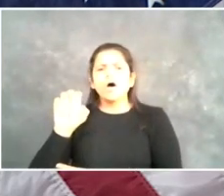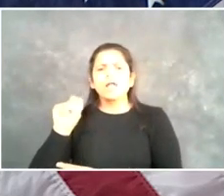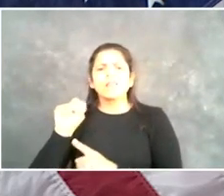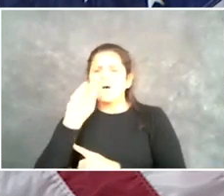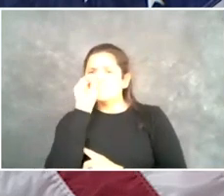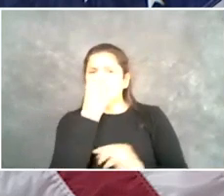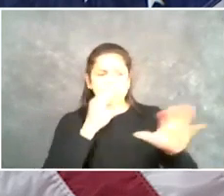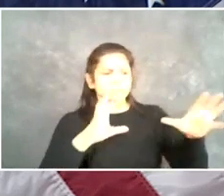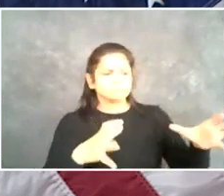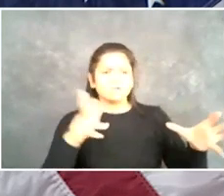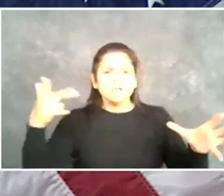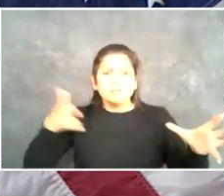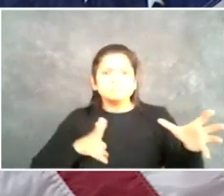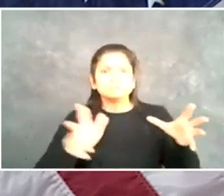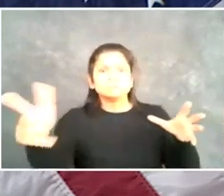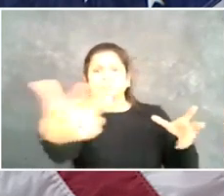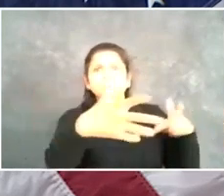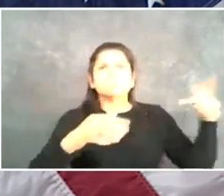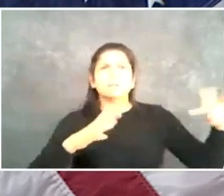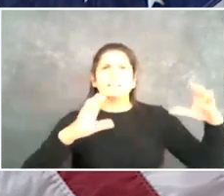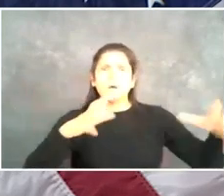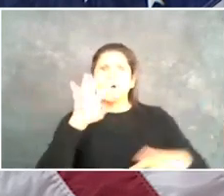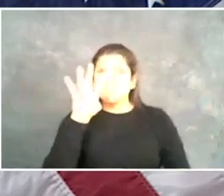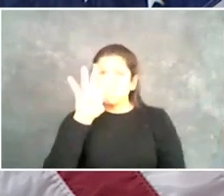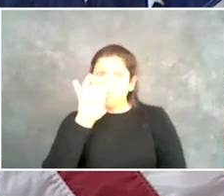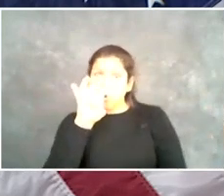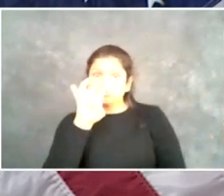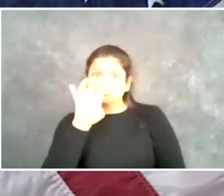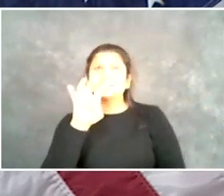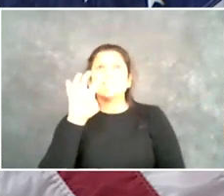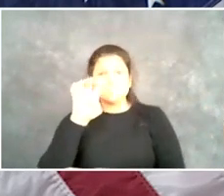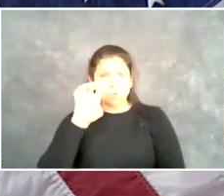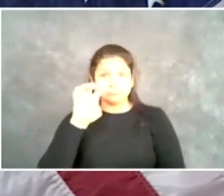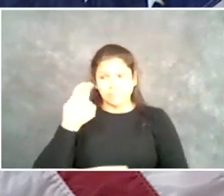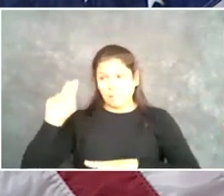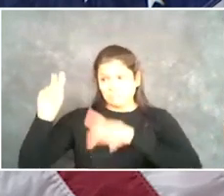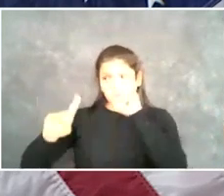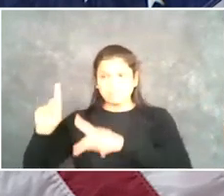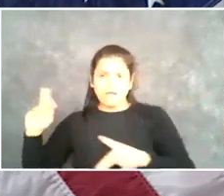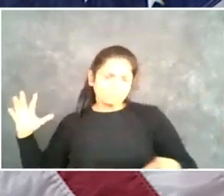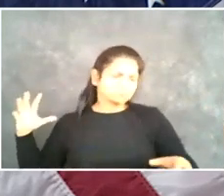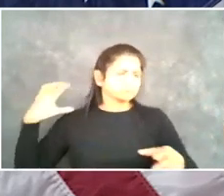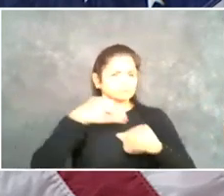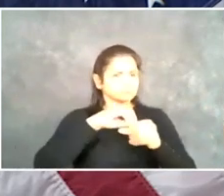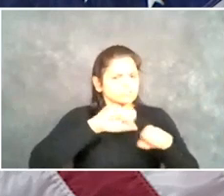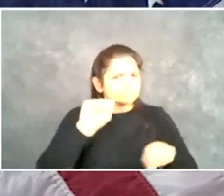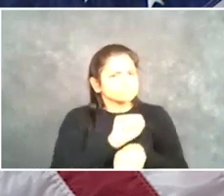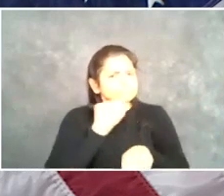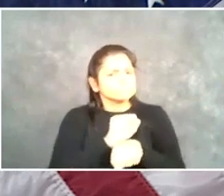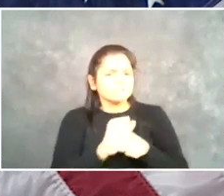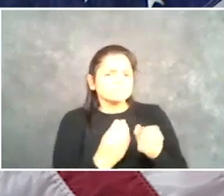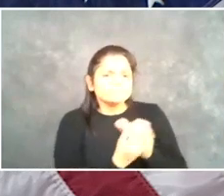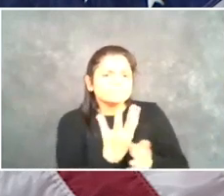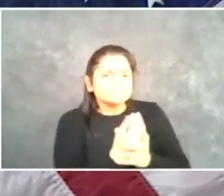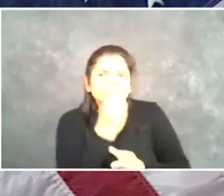ARE HAVING TROUBLE PUTTING FOOD ON THEIR TABLES AND THOSE 400 PEOPLE RELY ON THE FOOD THAT THEY ARE GROWING IN THOSE COMMUNITY GARDENS TO FEED